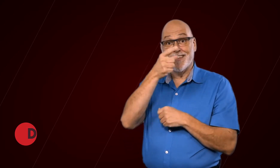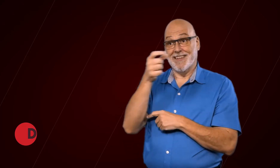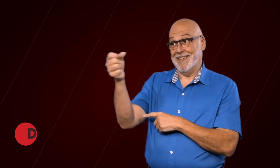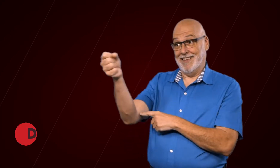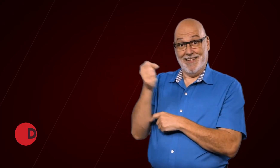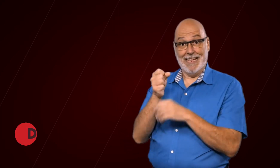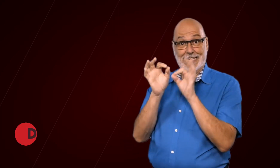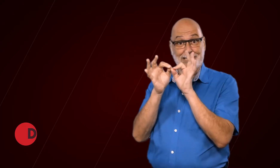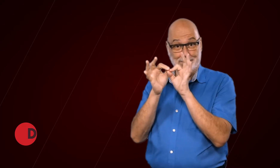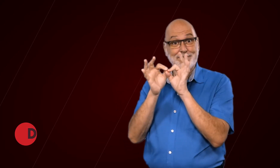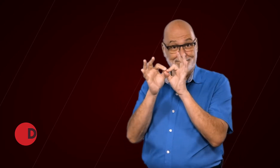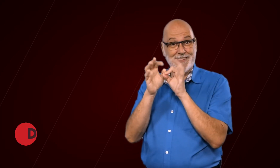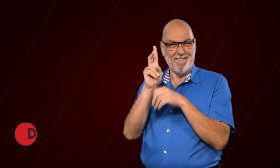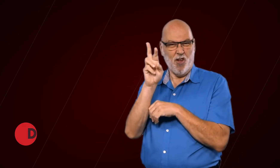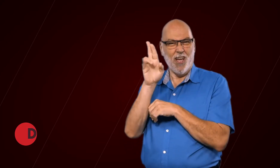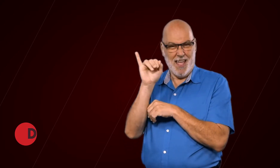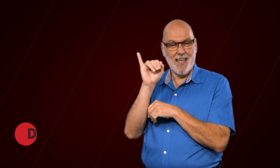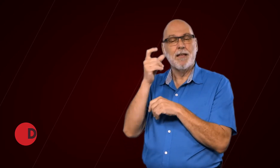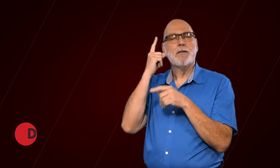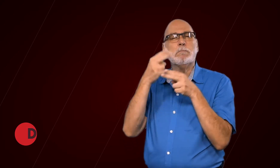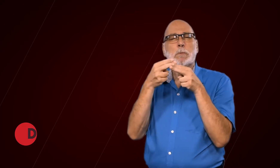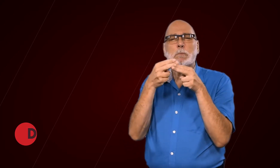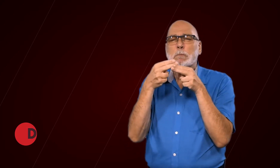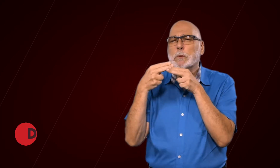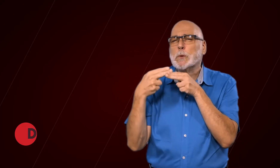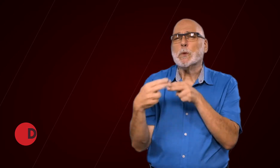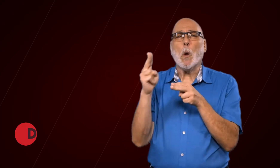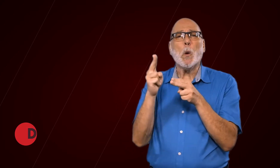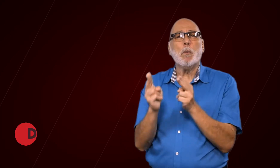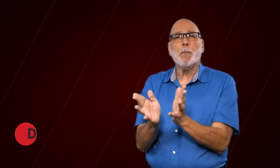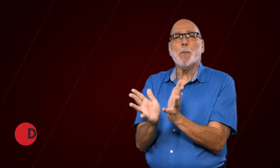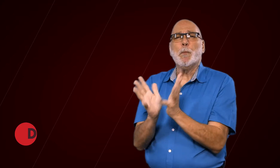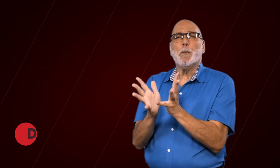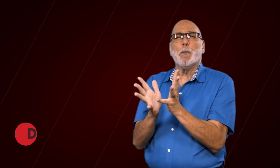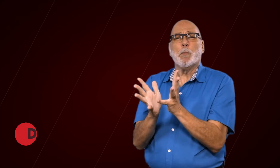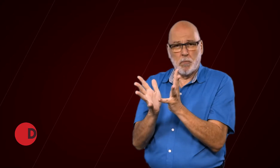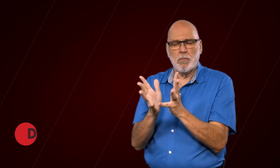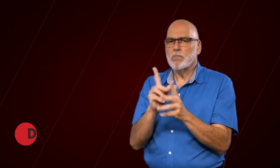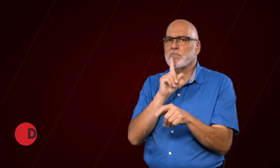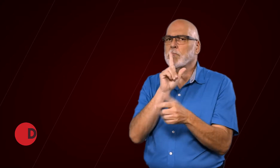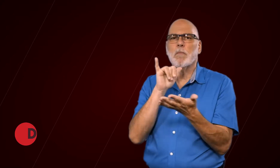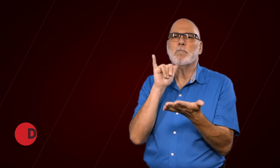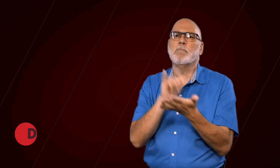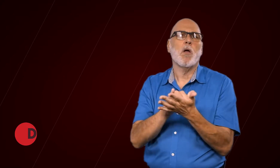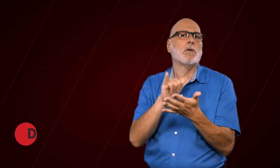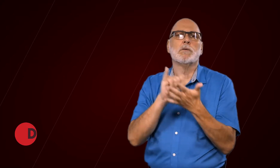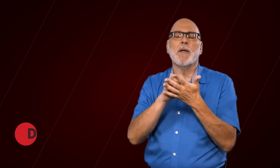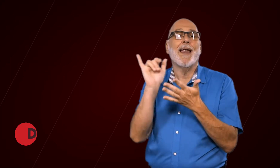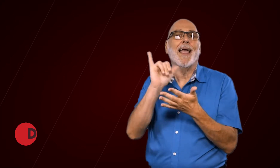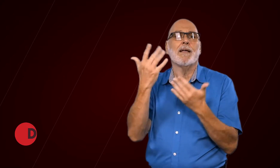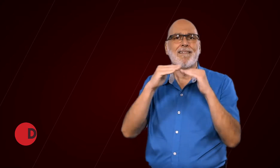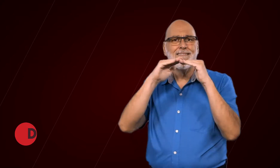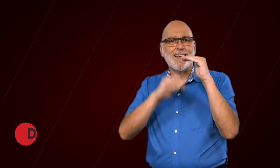Getting an interpreter for such short interactions would not be possible,